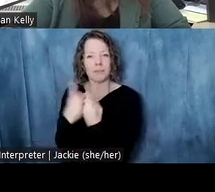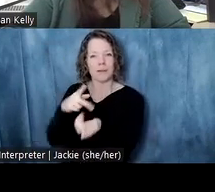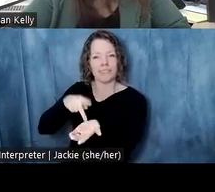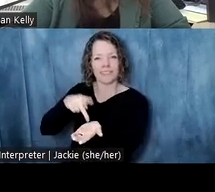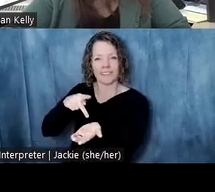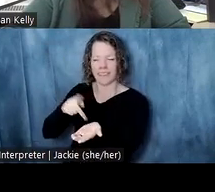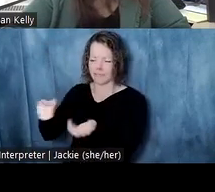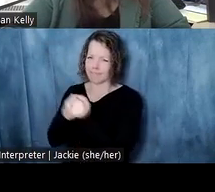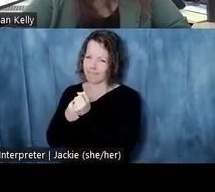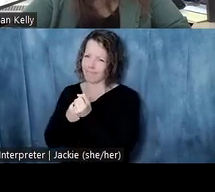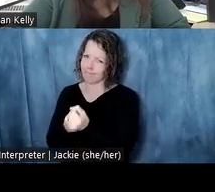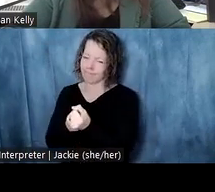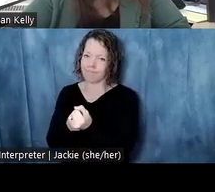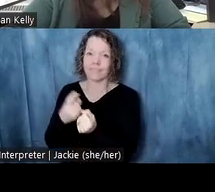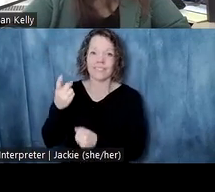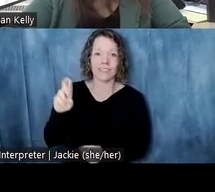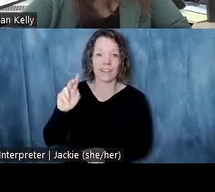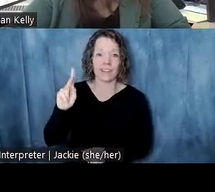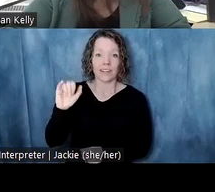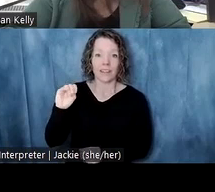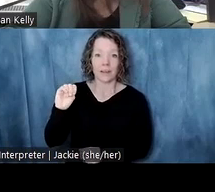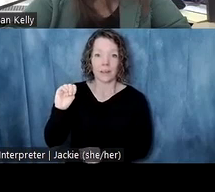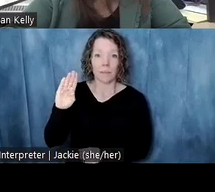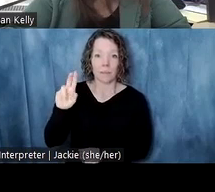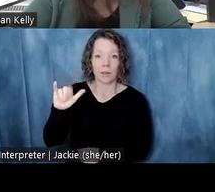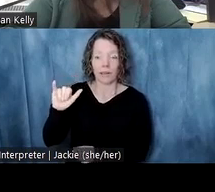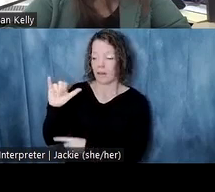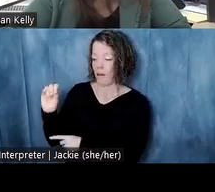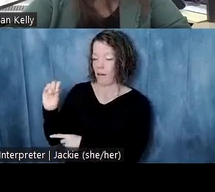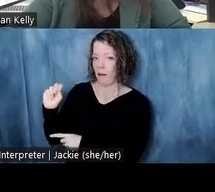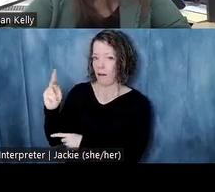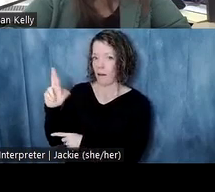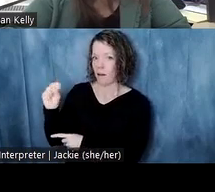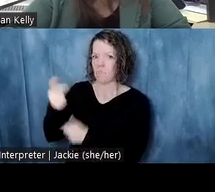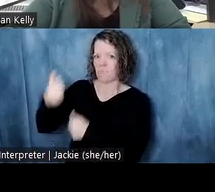Dr. Kimberly Yonkers who has done an incredible job partnering with us to advance behavioral